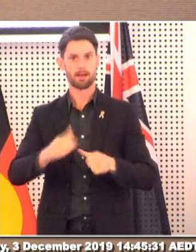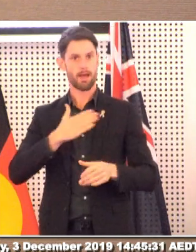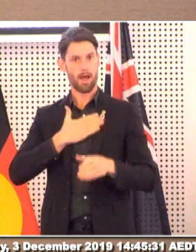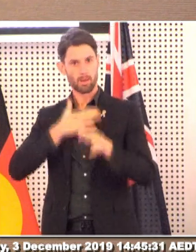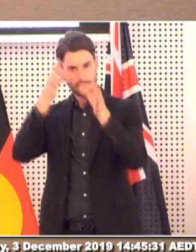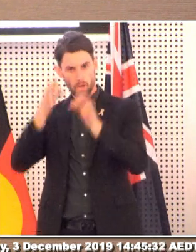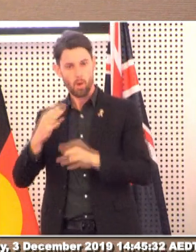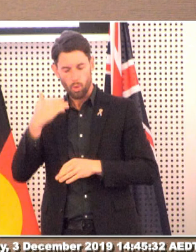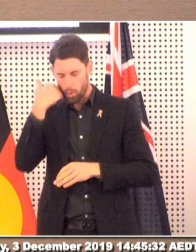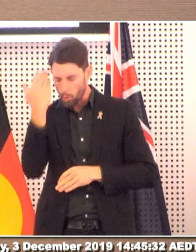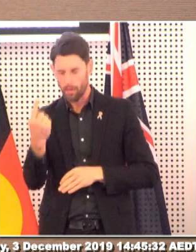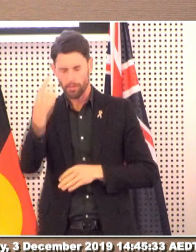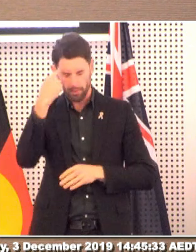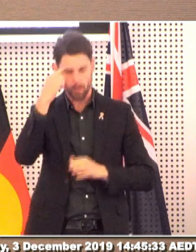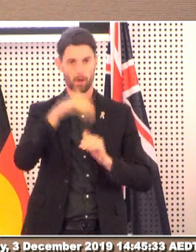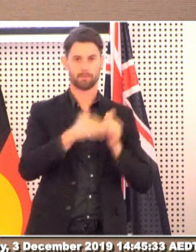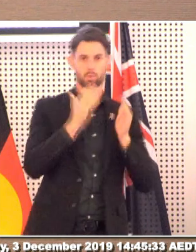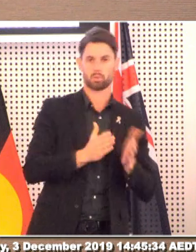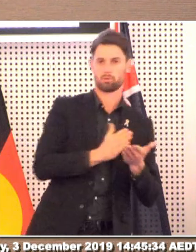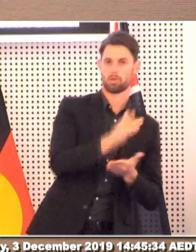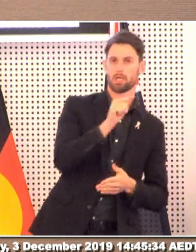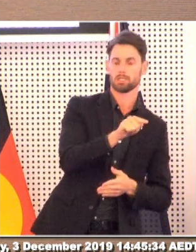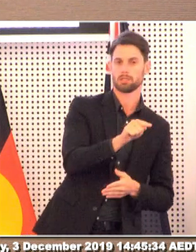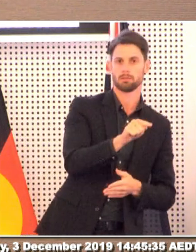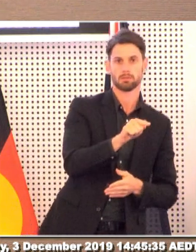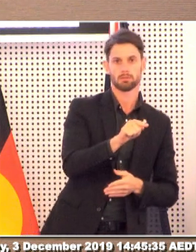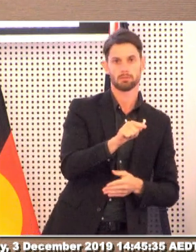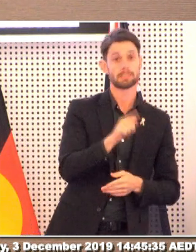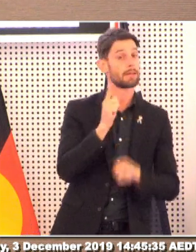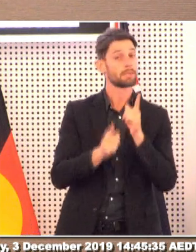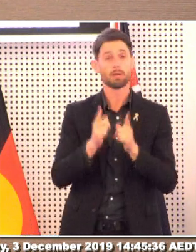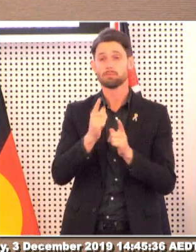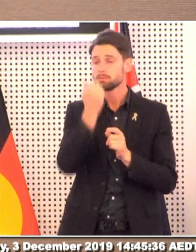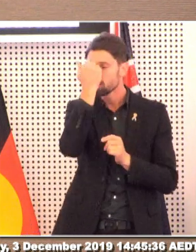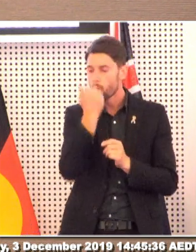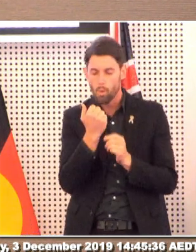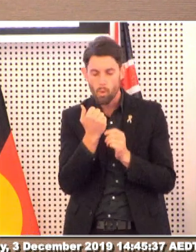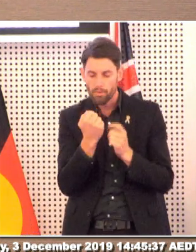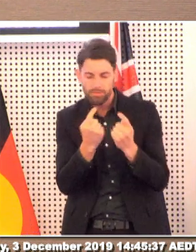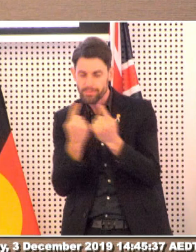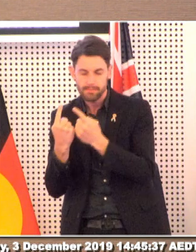the work of the office, and I think it’s in those very small intangible ways that we